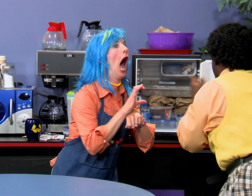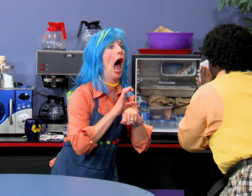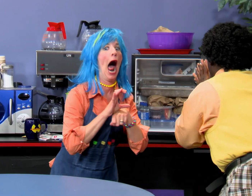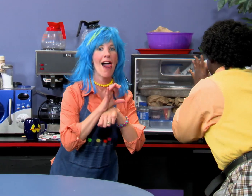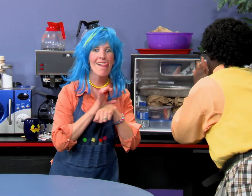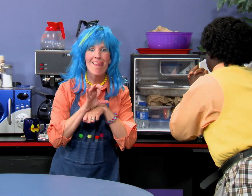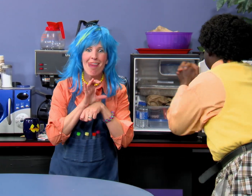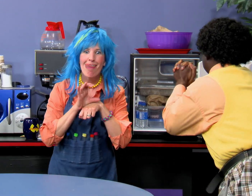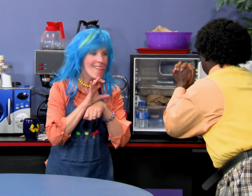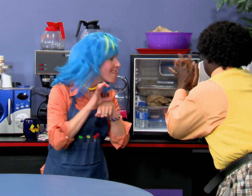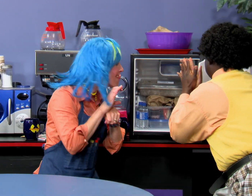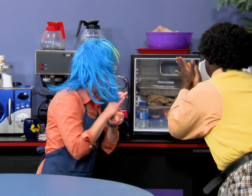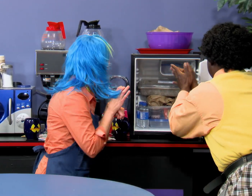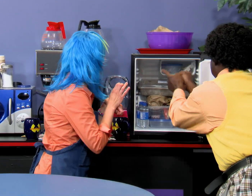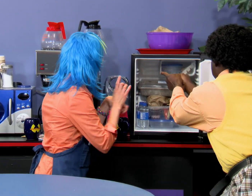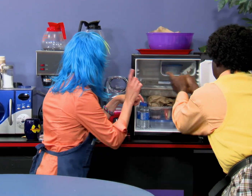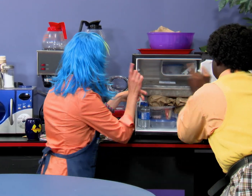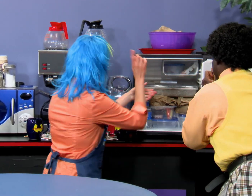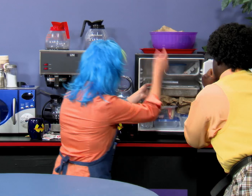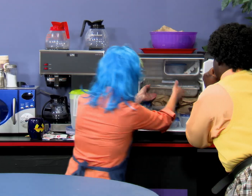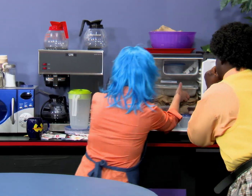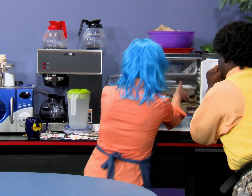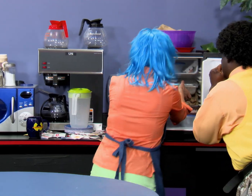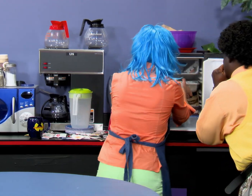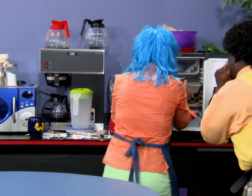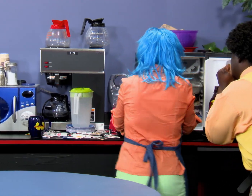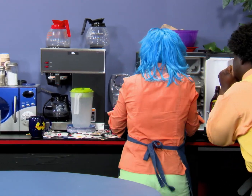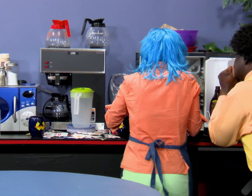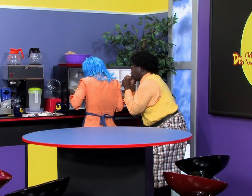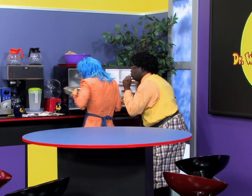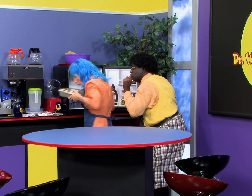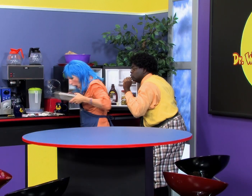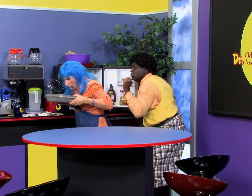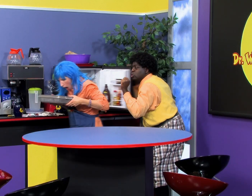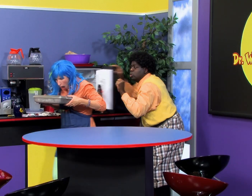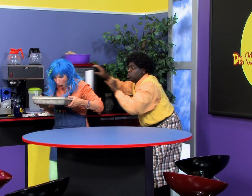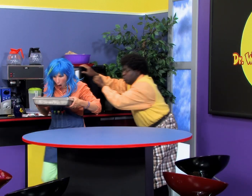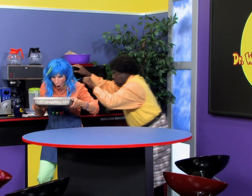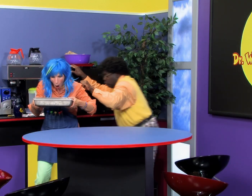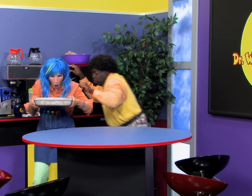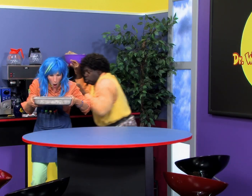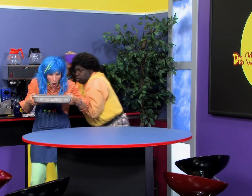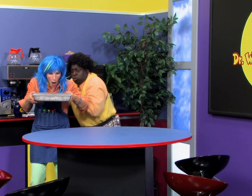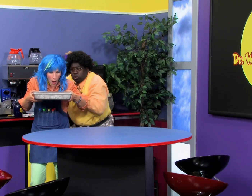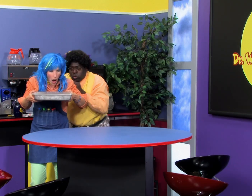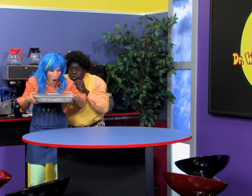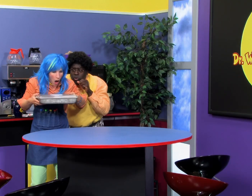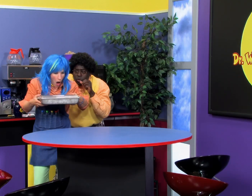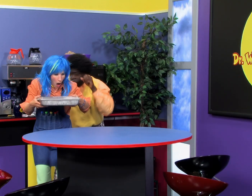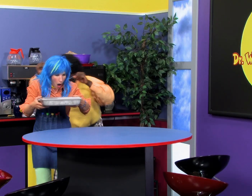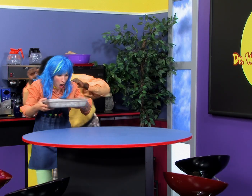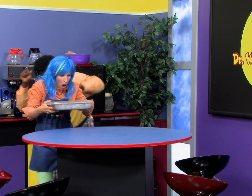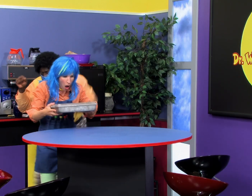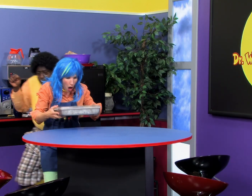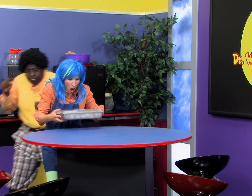OOHH! CHOCOLATE! OH BOY! YUMMY, YUMMY, YUMMY, YUMMY, YUMMY! UMMM. WAHH.